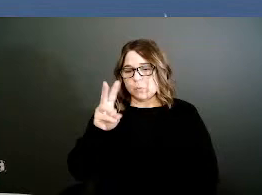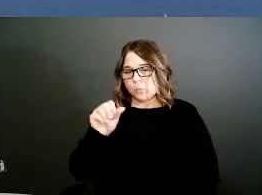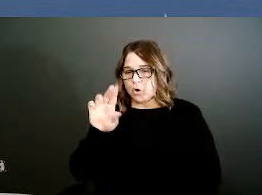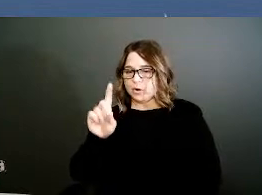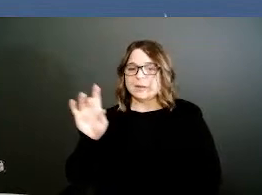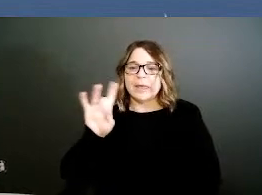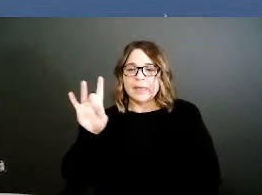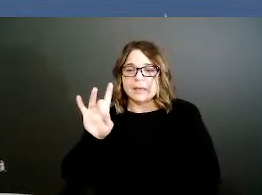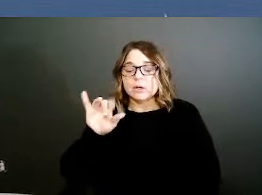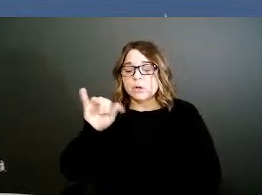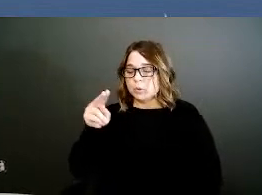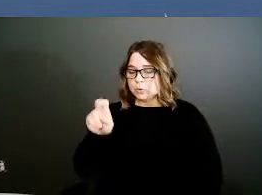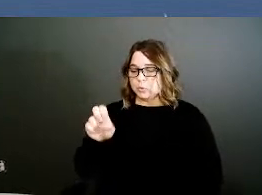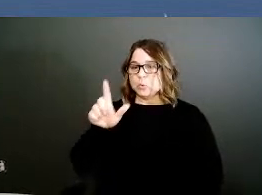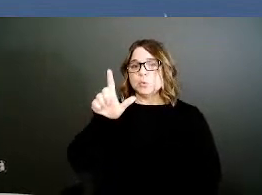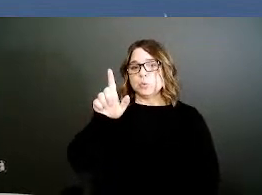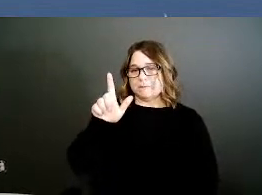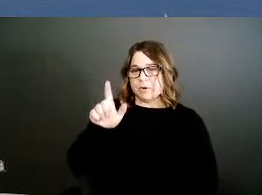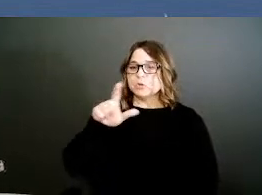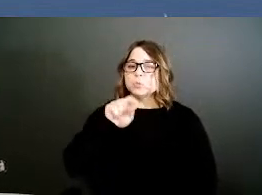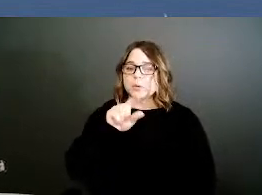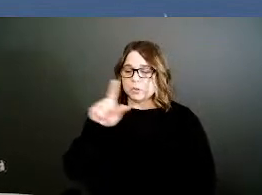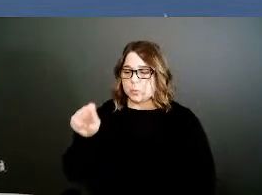ON JUNE 21st, 2020, I WAS WITH MY 3-YEAR-OLD SON IN UPTOWN PICKING UP HIS FATHER FROM WORK.